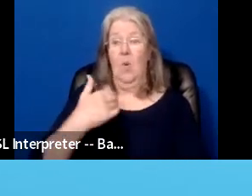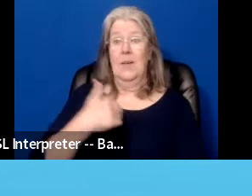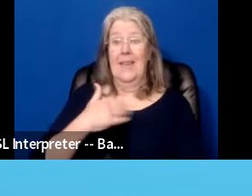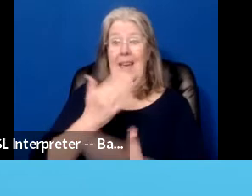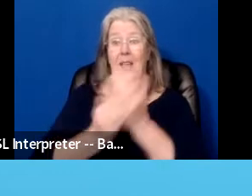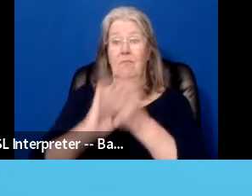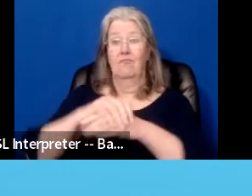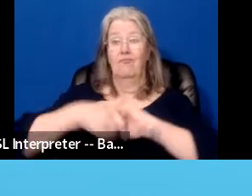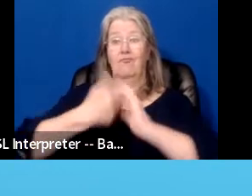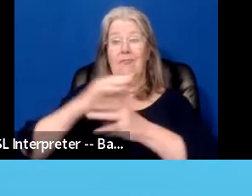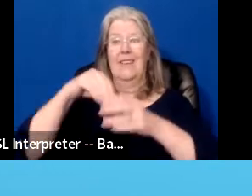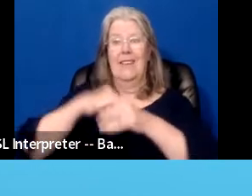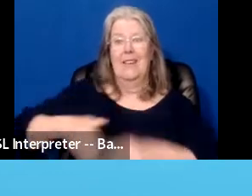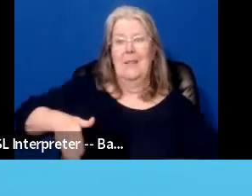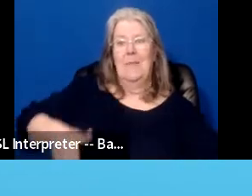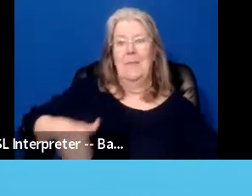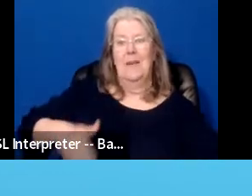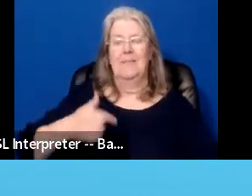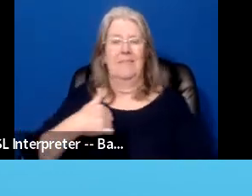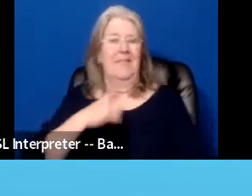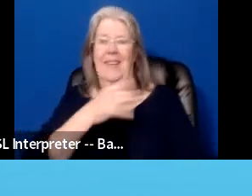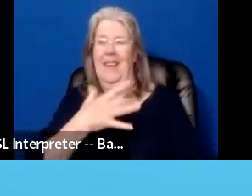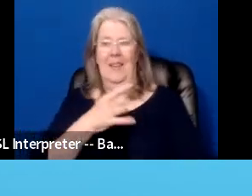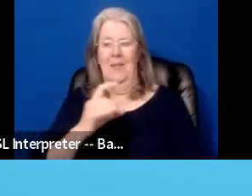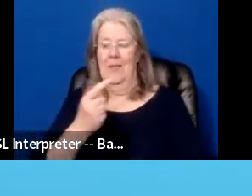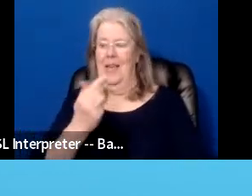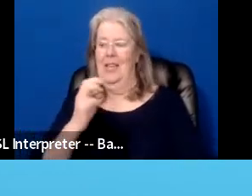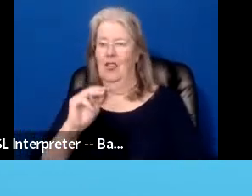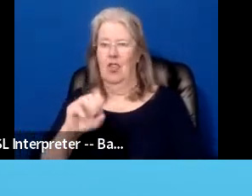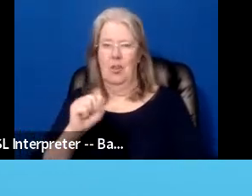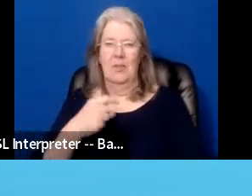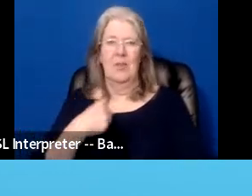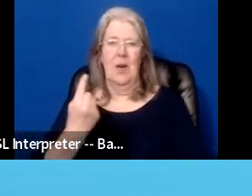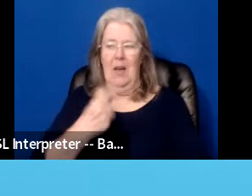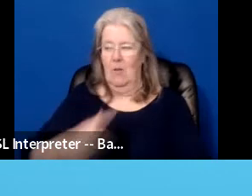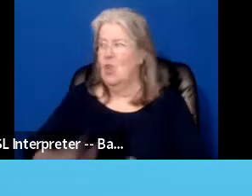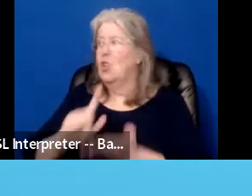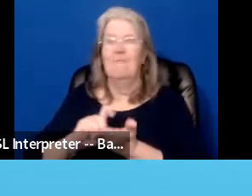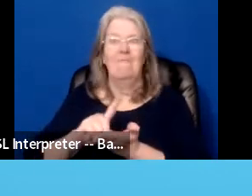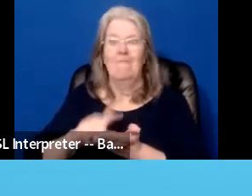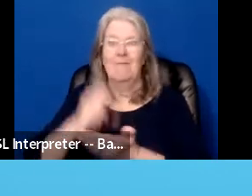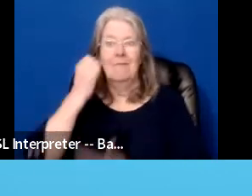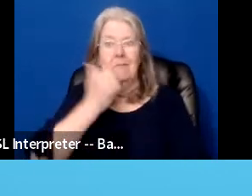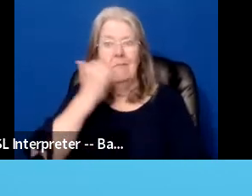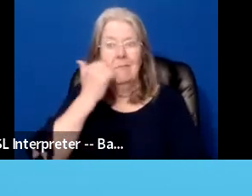because I don't like germs. And so I would take out my hand sanitizer and hand sanitize,